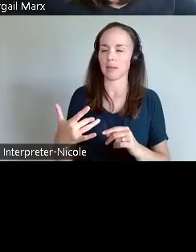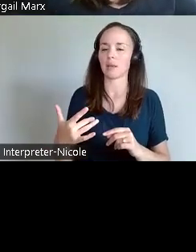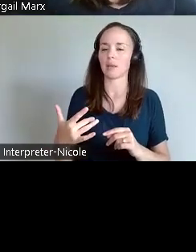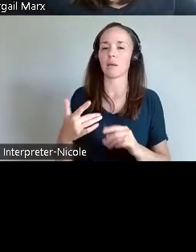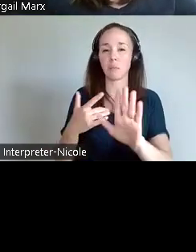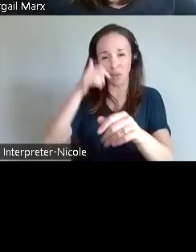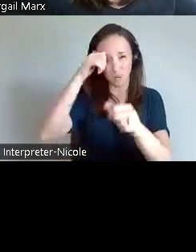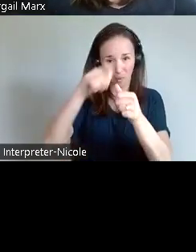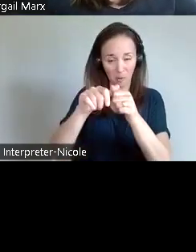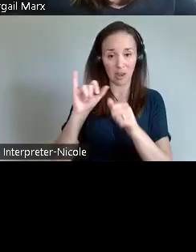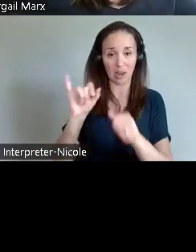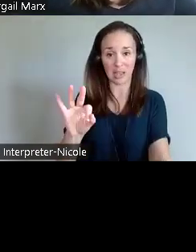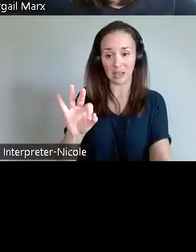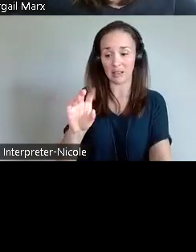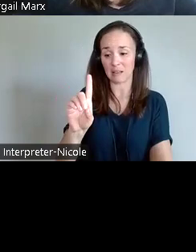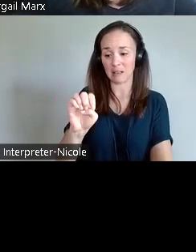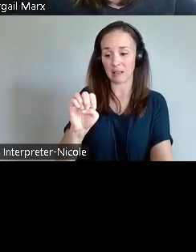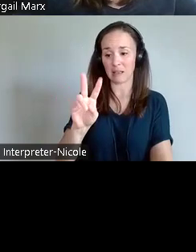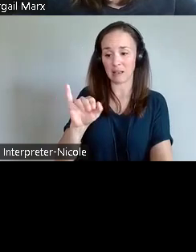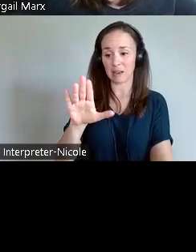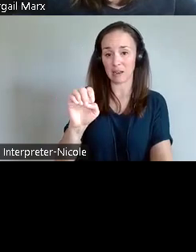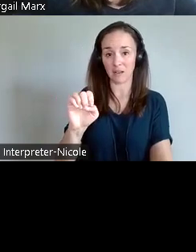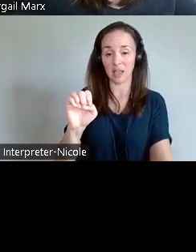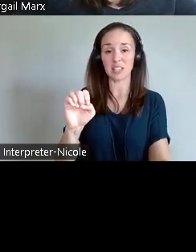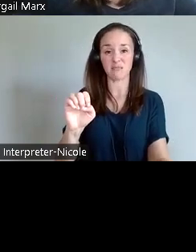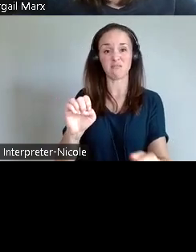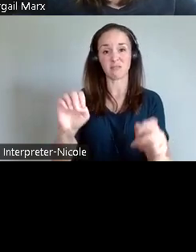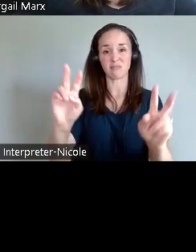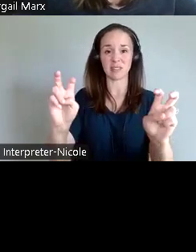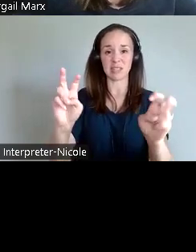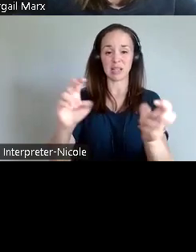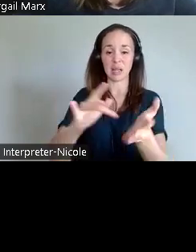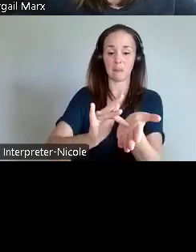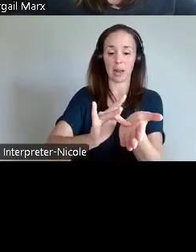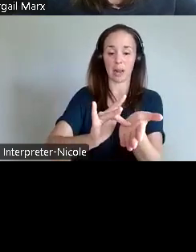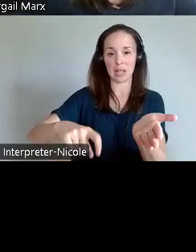that if the device is proven to be medically necessary according to those insurance guidelines,